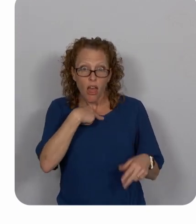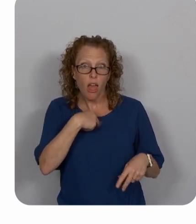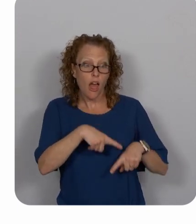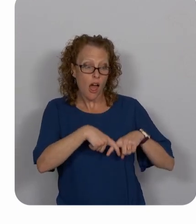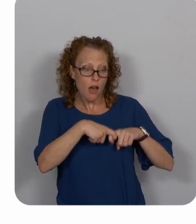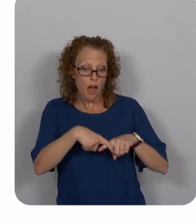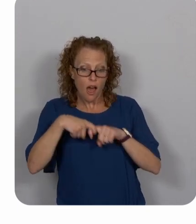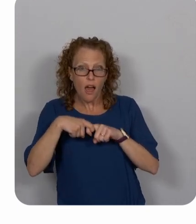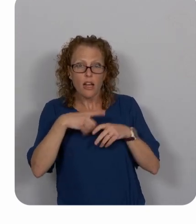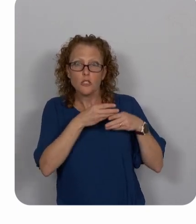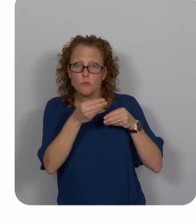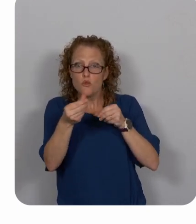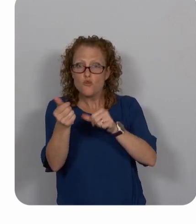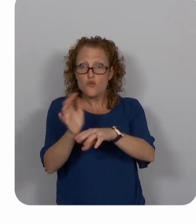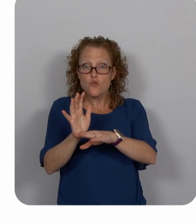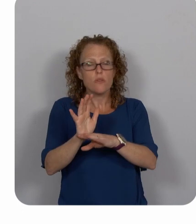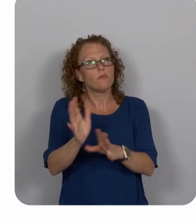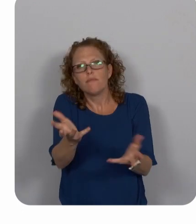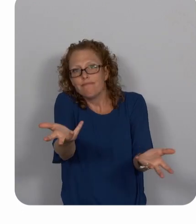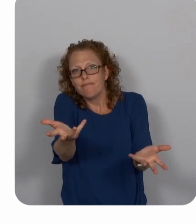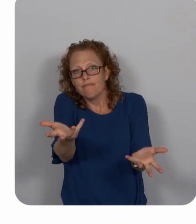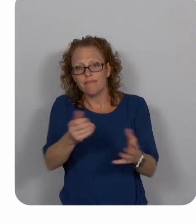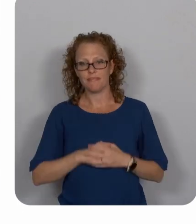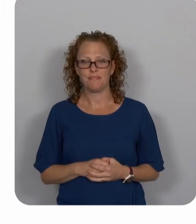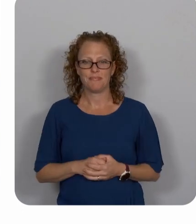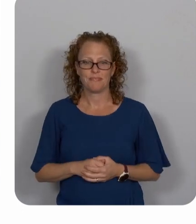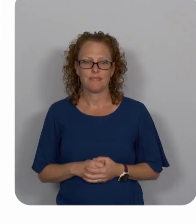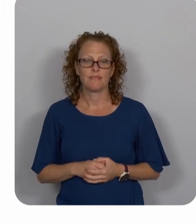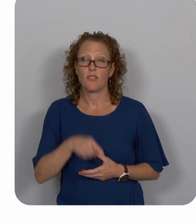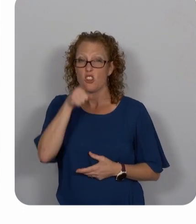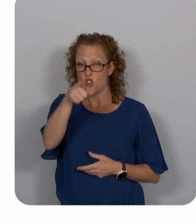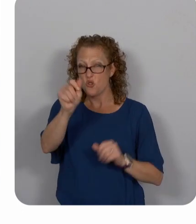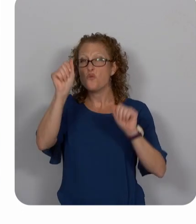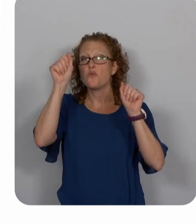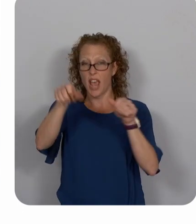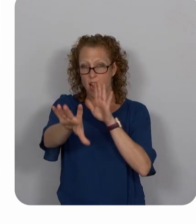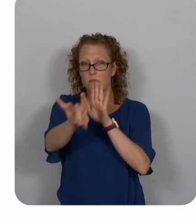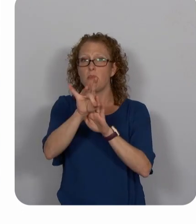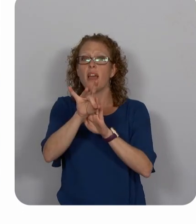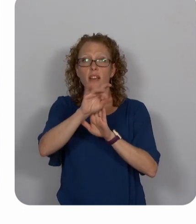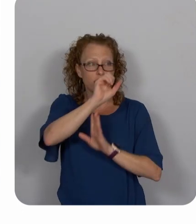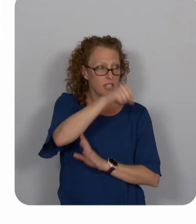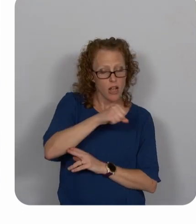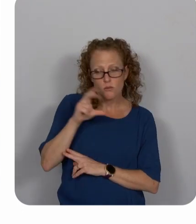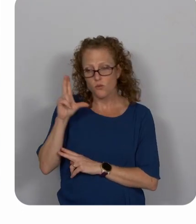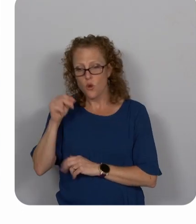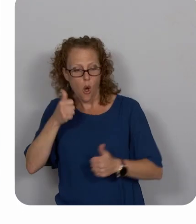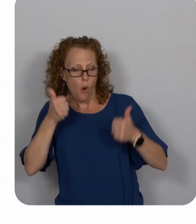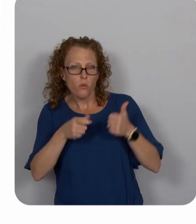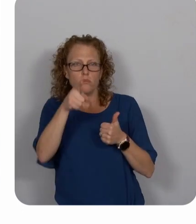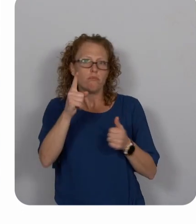Normalizing weights is a feature that can be toggled on or off, allowing you to quickly and easily achieve an incredibly precise